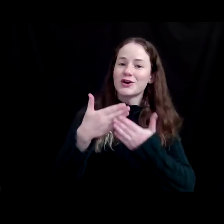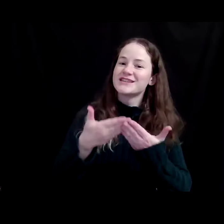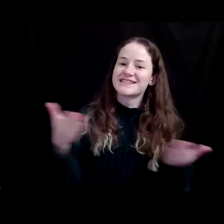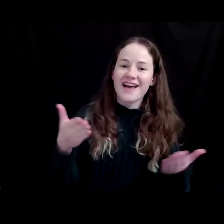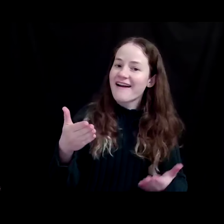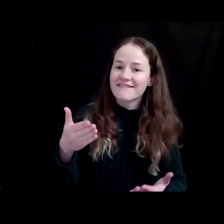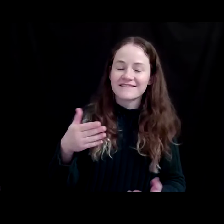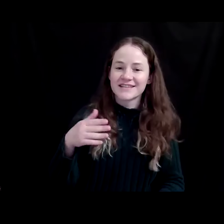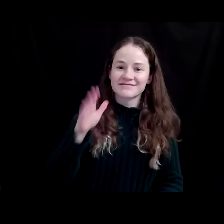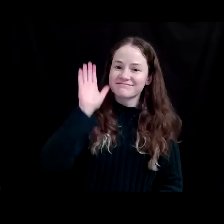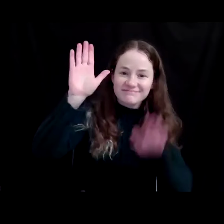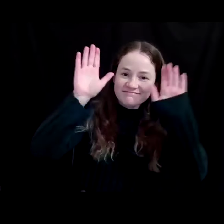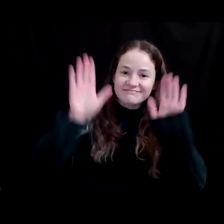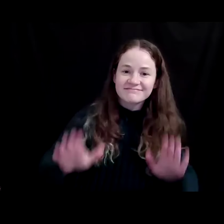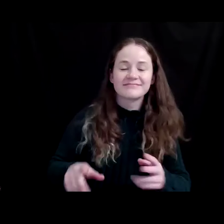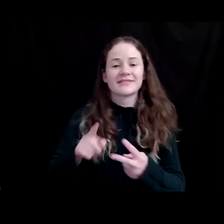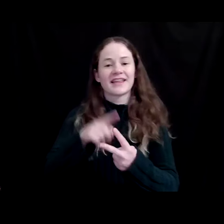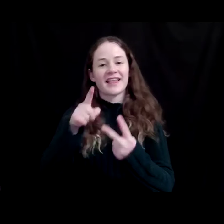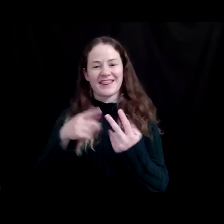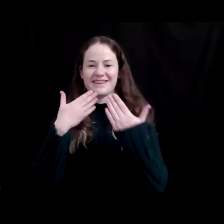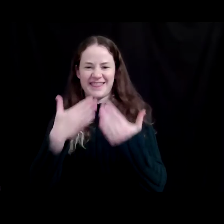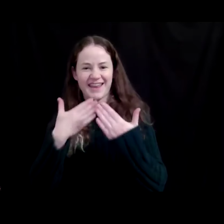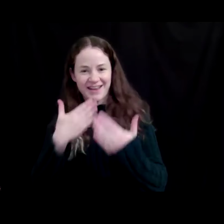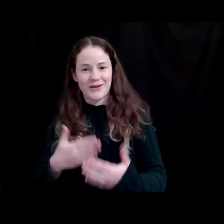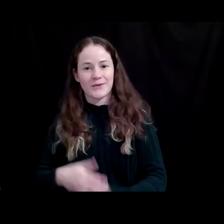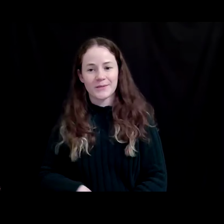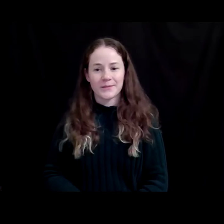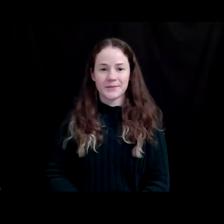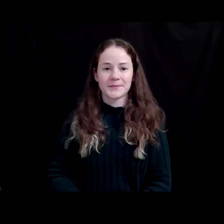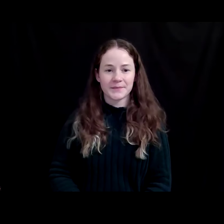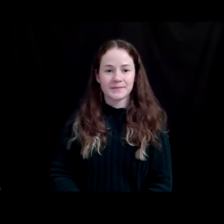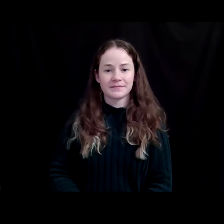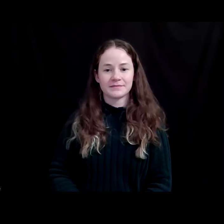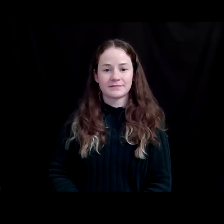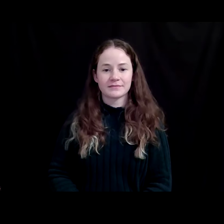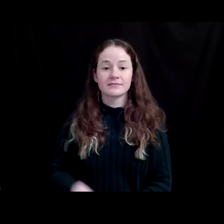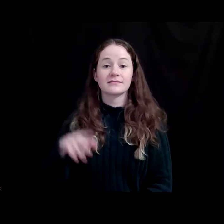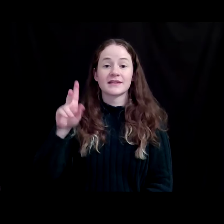The second one is thank you. Well, I would love to comment. I just